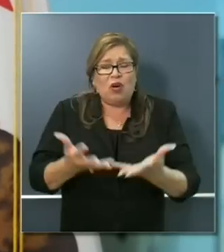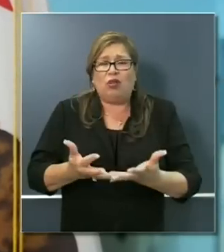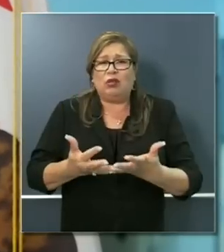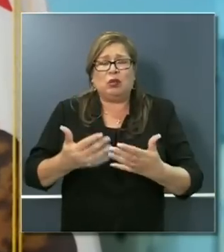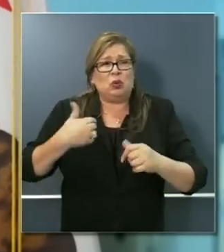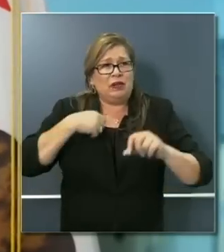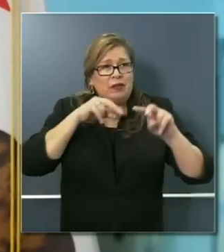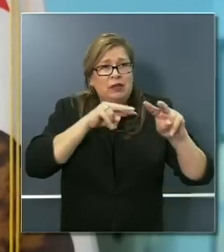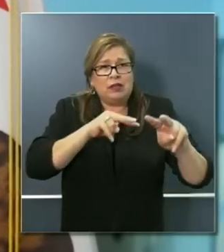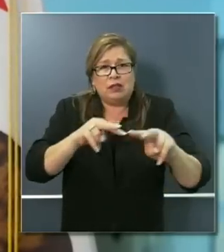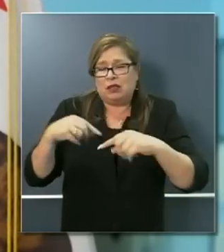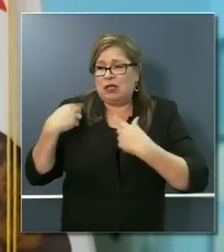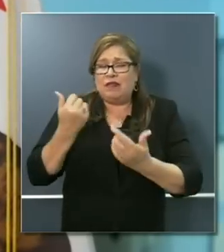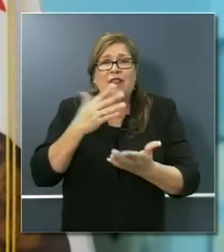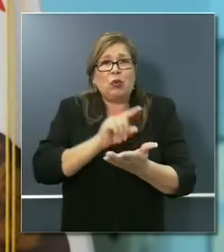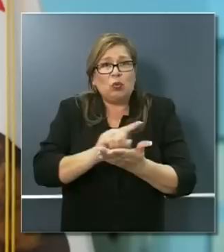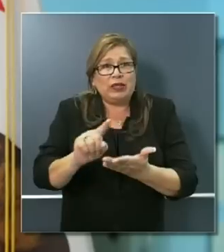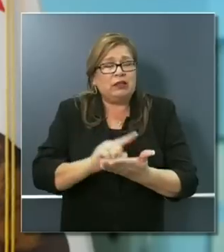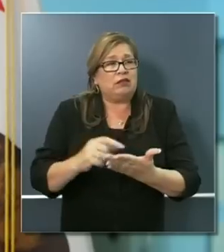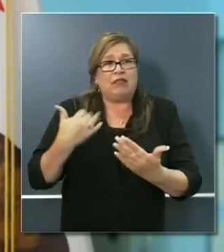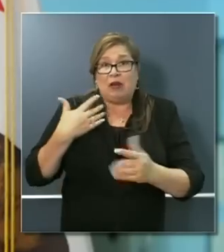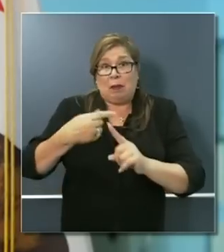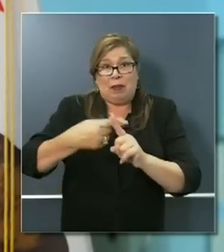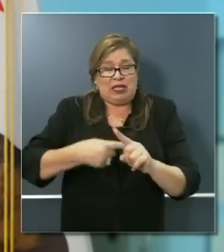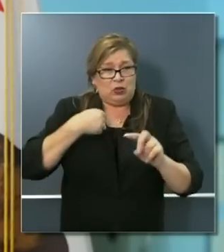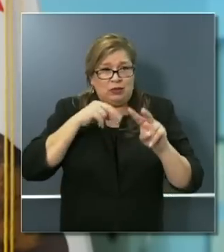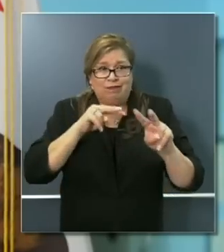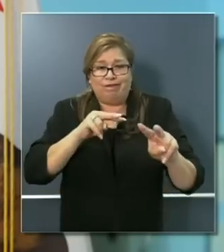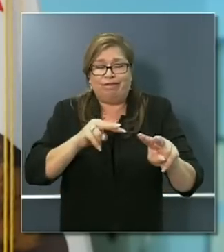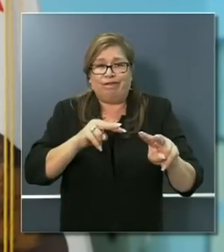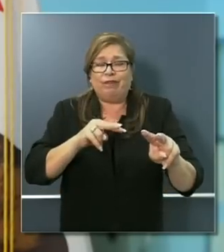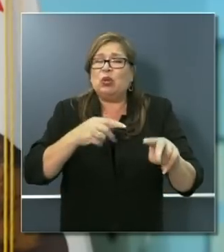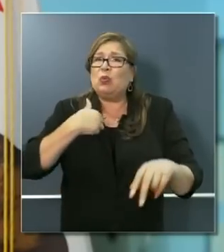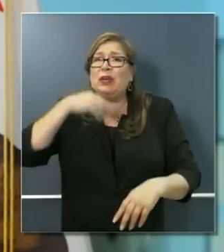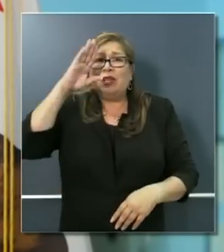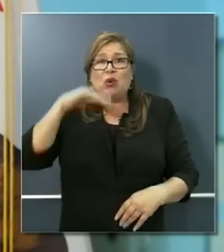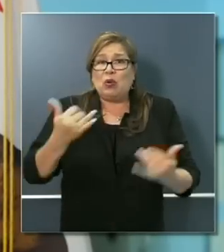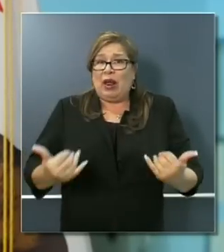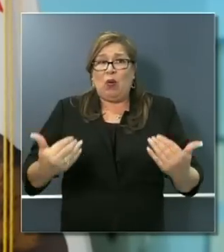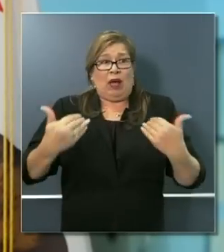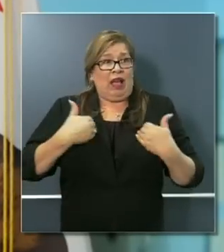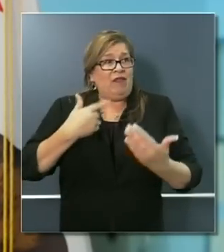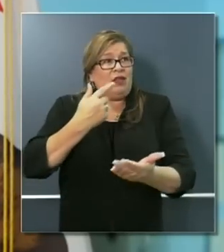WE HAVE A BRAND NEW VIRUS TO THE GLOBE AND WE'VE BEEN WATCHING IT AND TRACKING IT